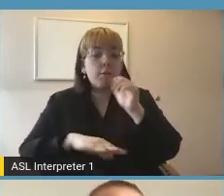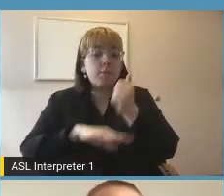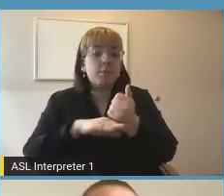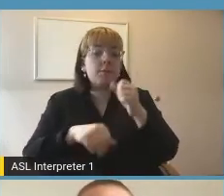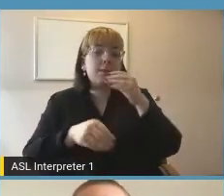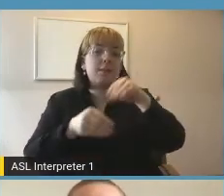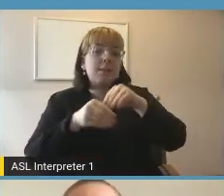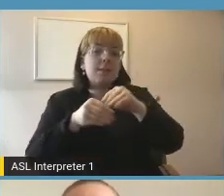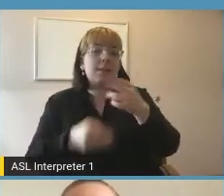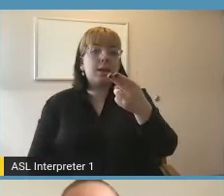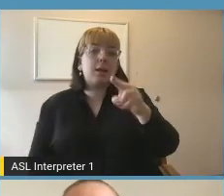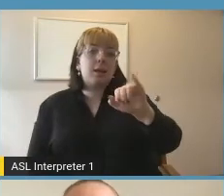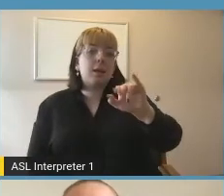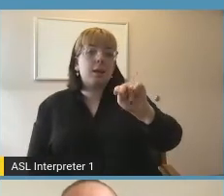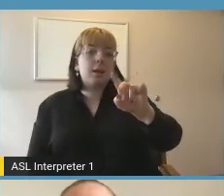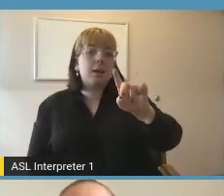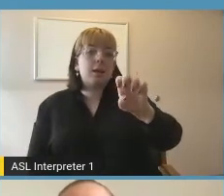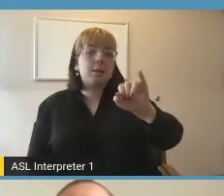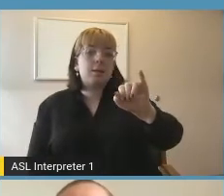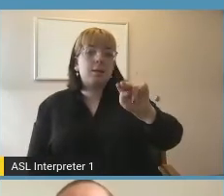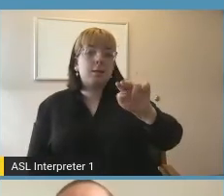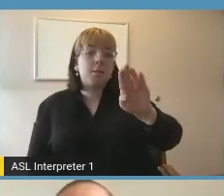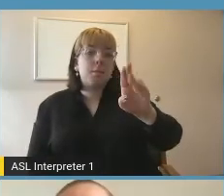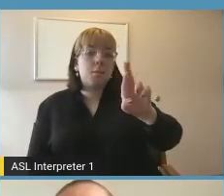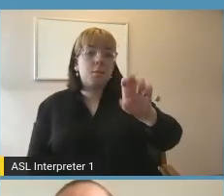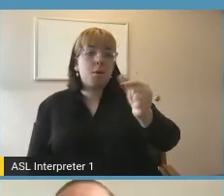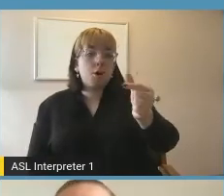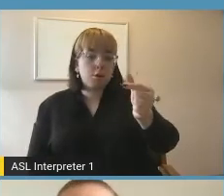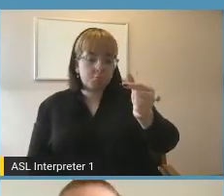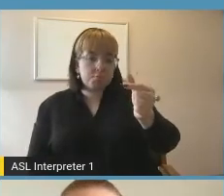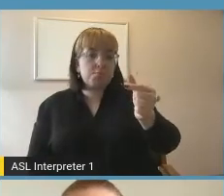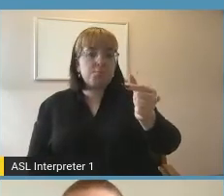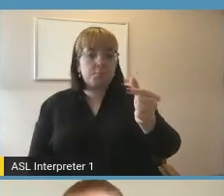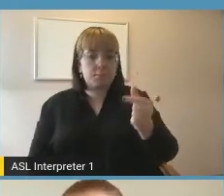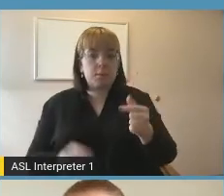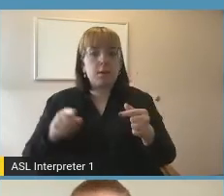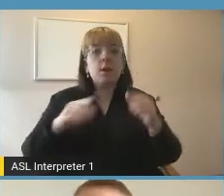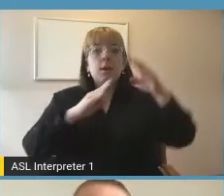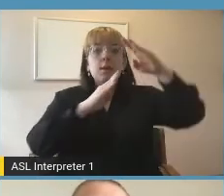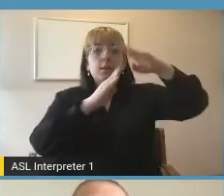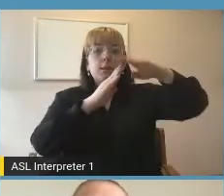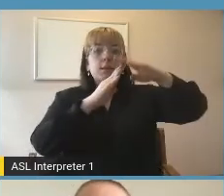you can see up top there is a track for my narration which I don't have in this little